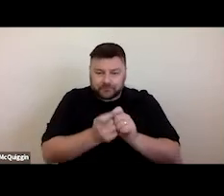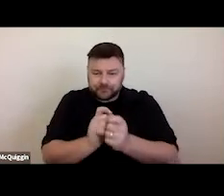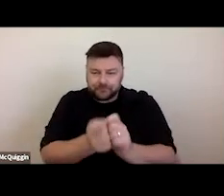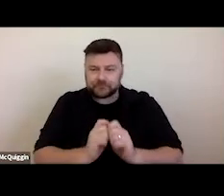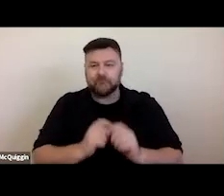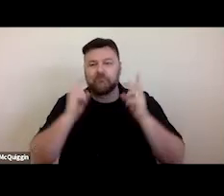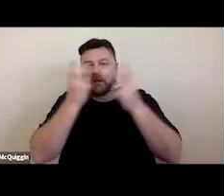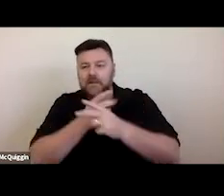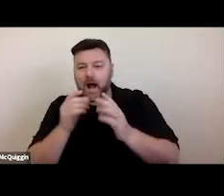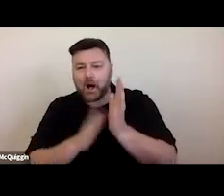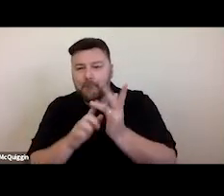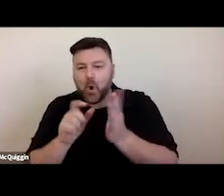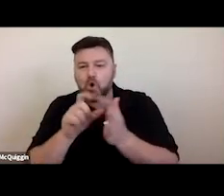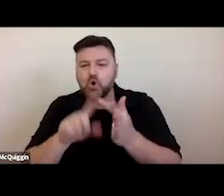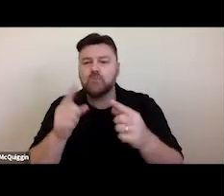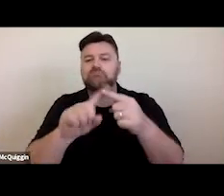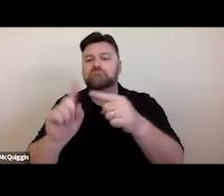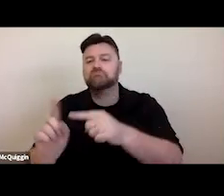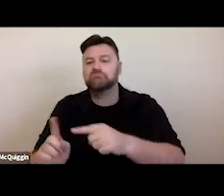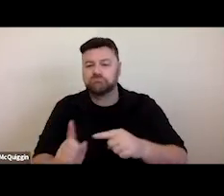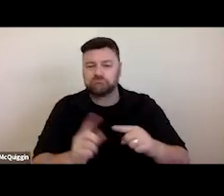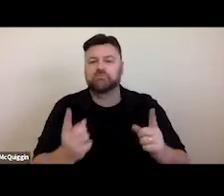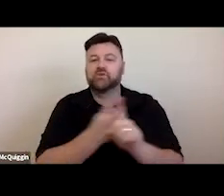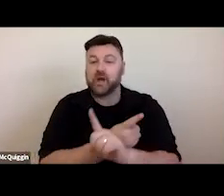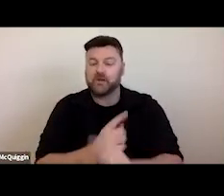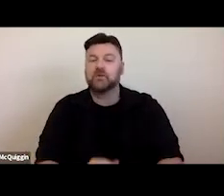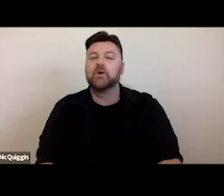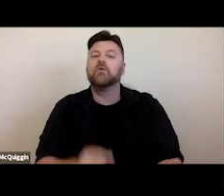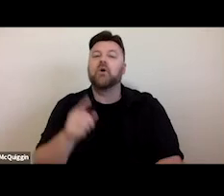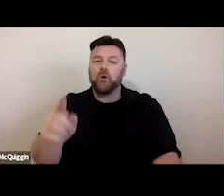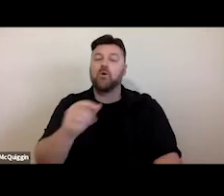of it at the front-end, Mark Zuckerberg said they're bringing